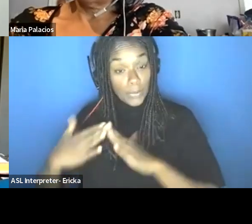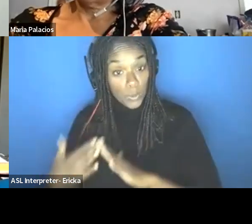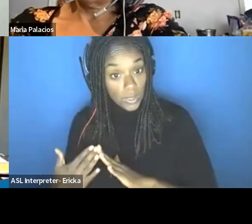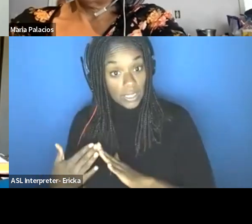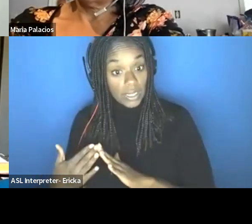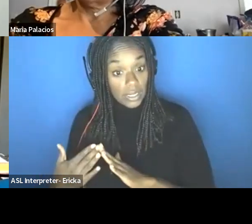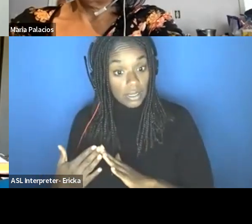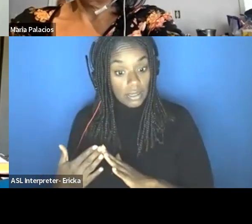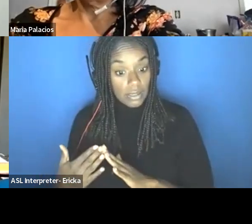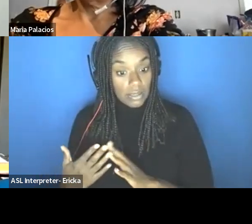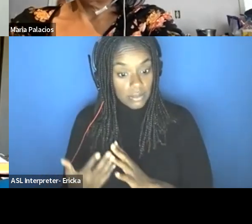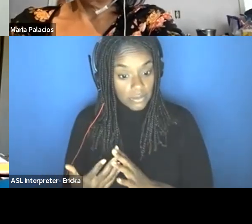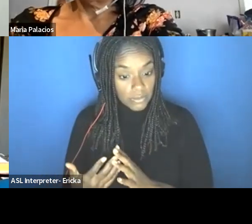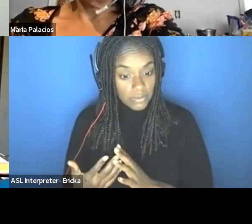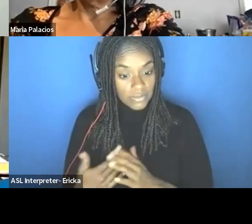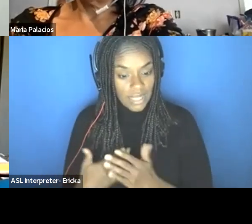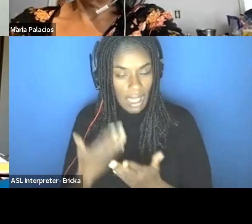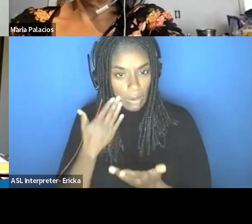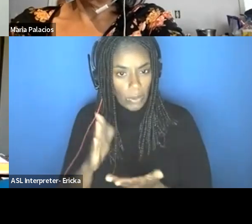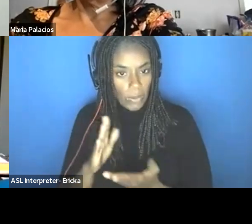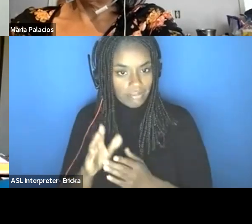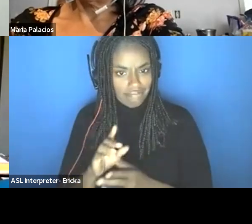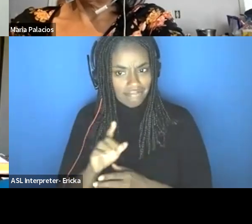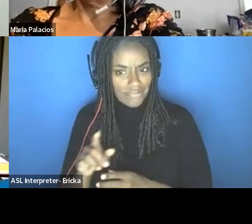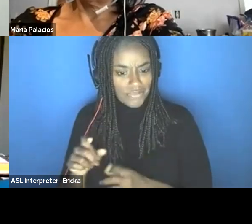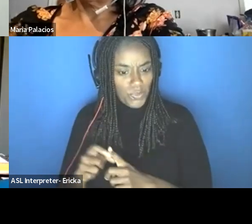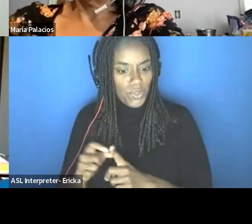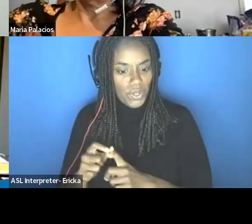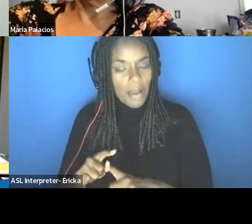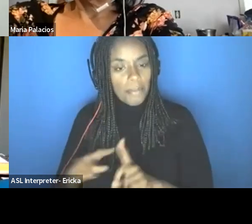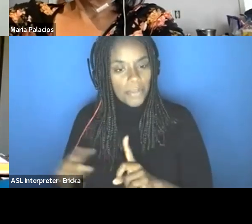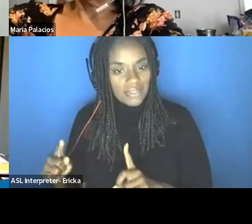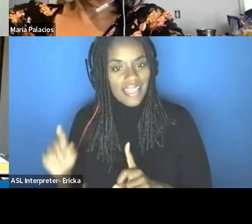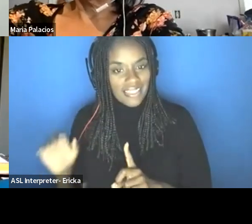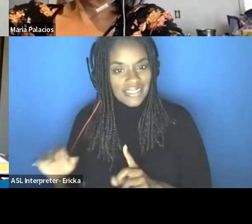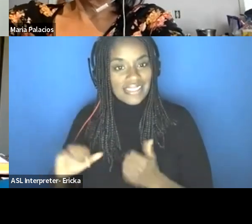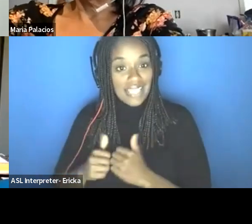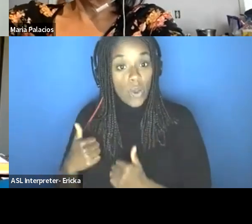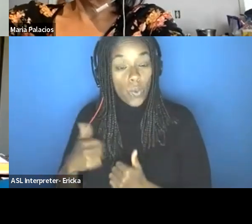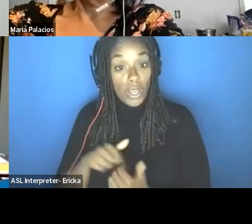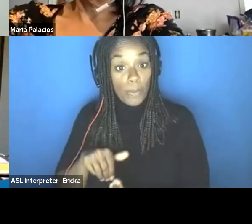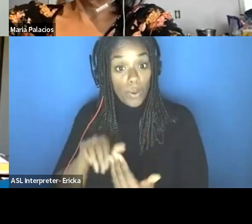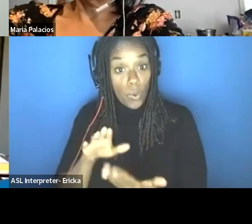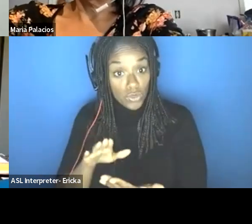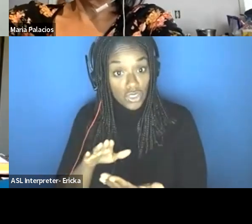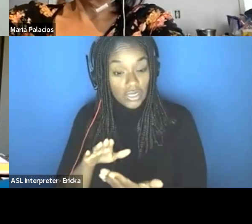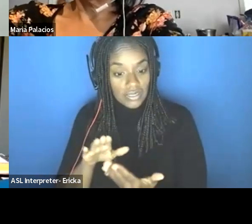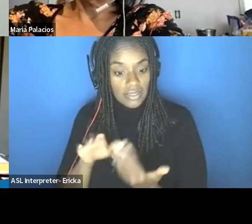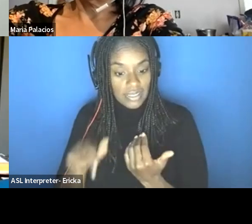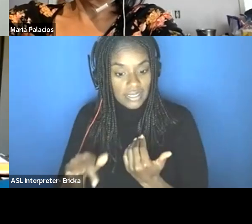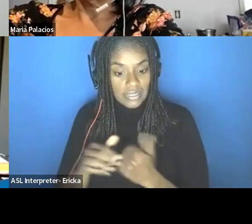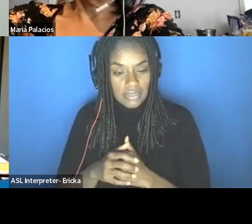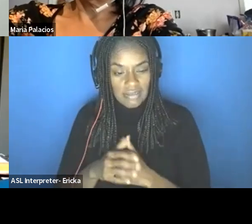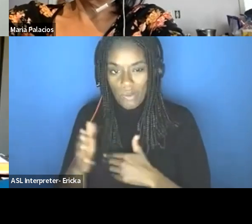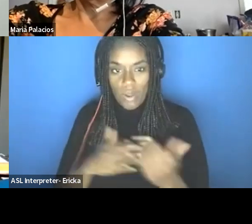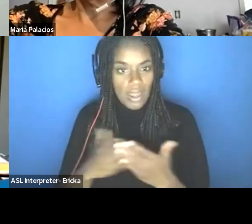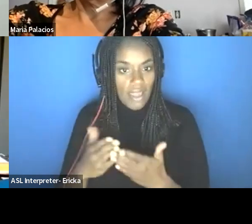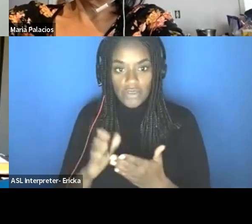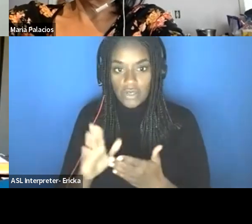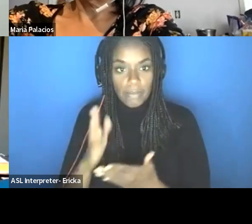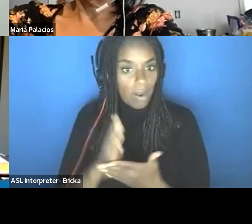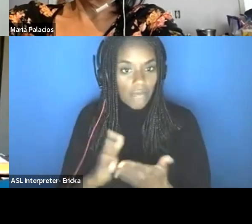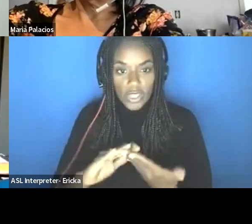And when we are talking to people instead of saying, you know, this is -- dadadada and how are you guys doing it?